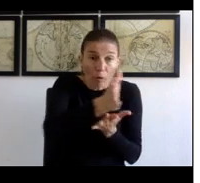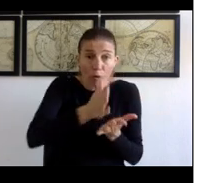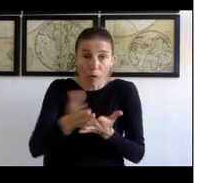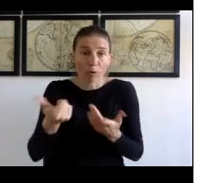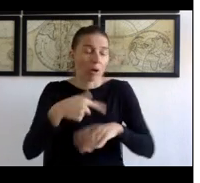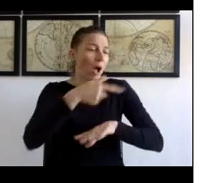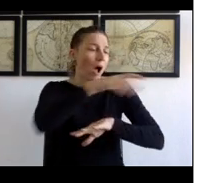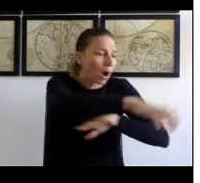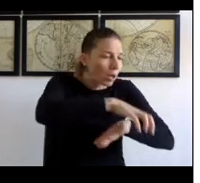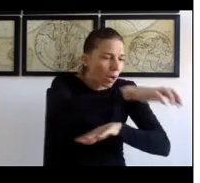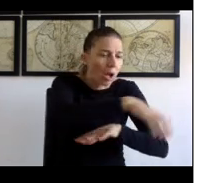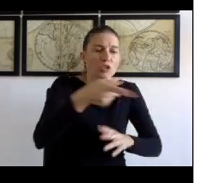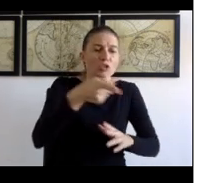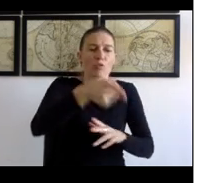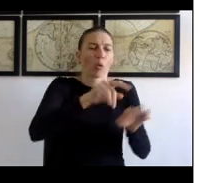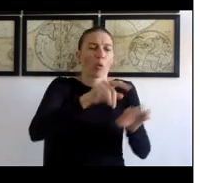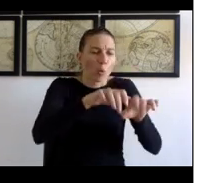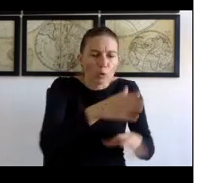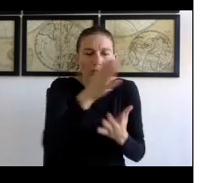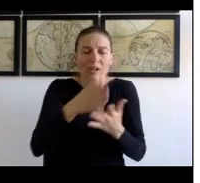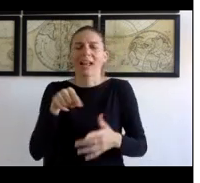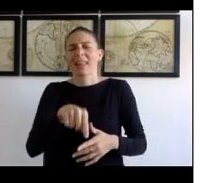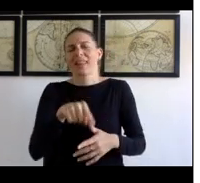I mean, that would be very low level of disaggregation